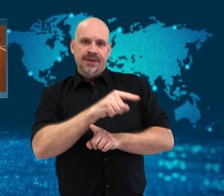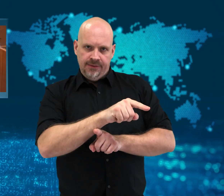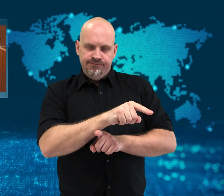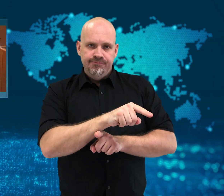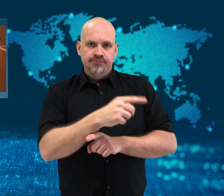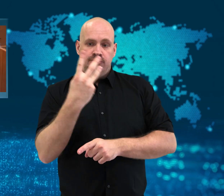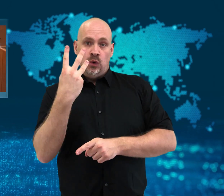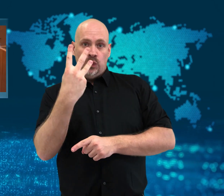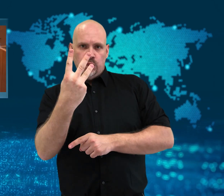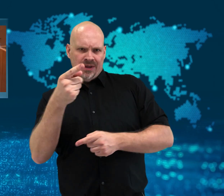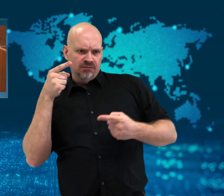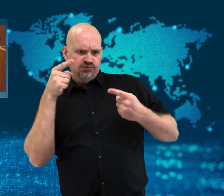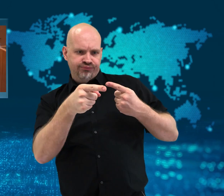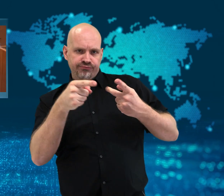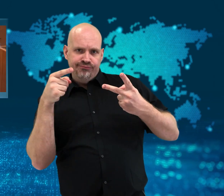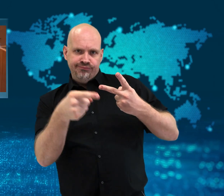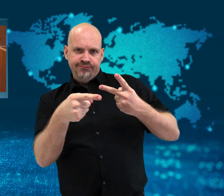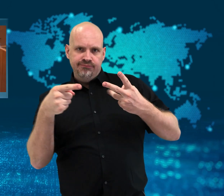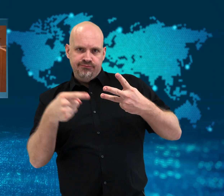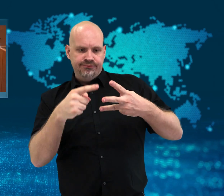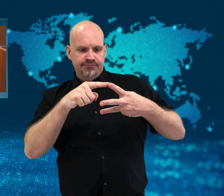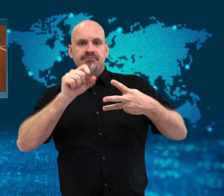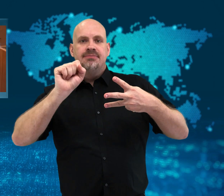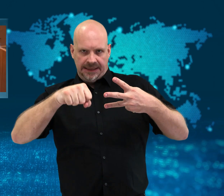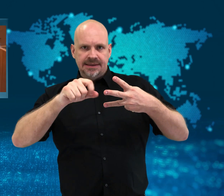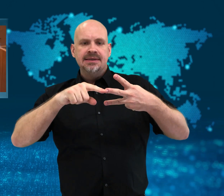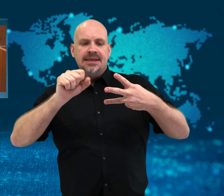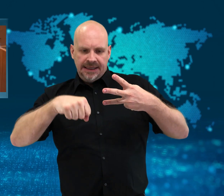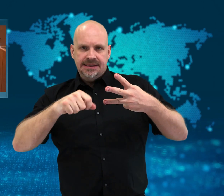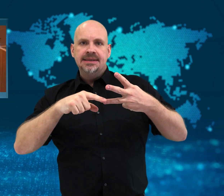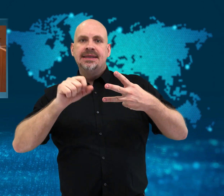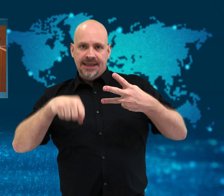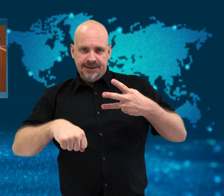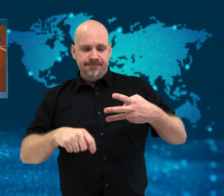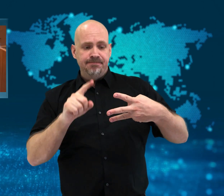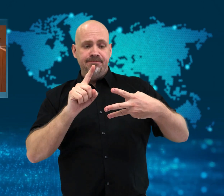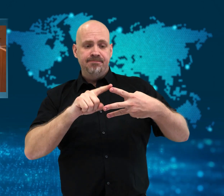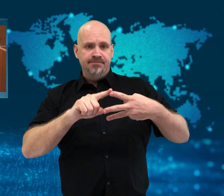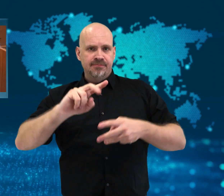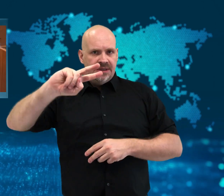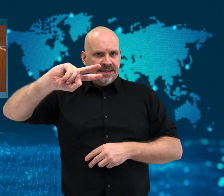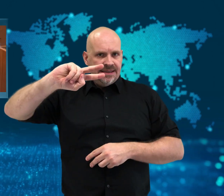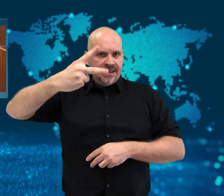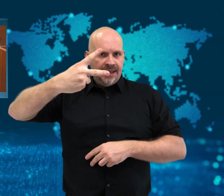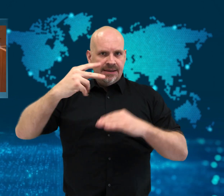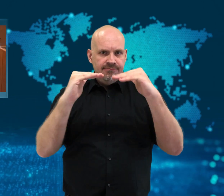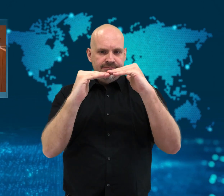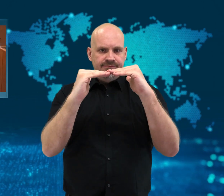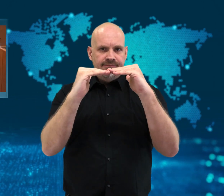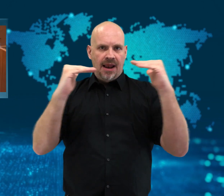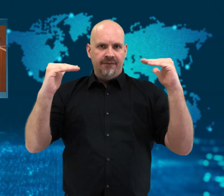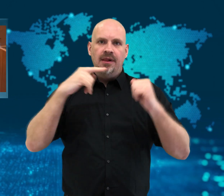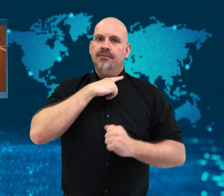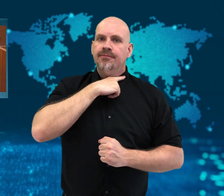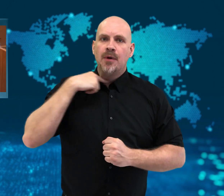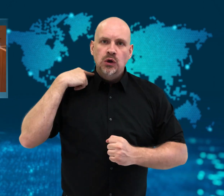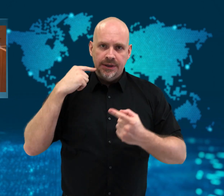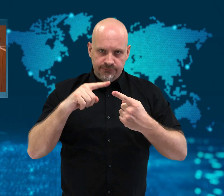third-degree murder, and manslaughter.